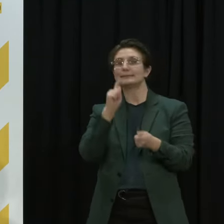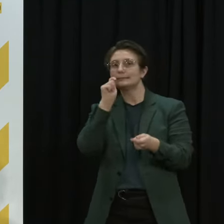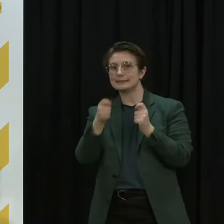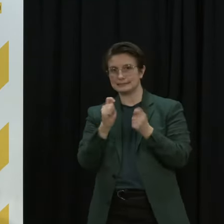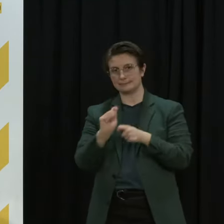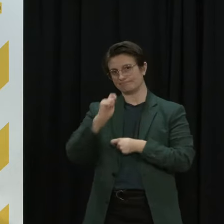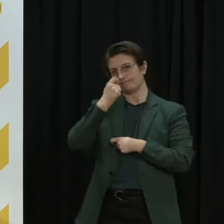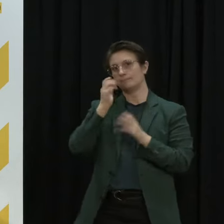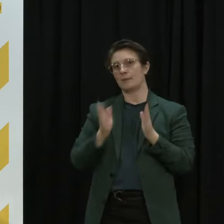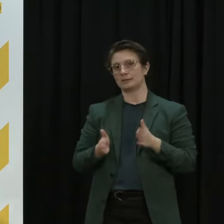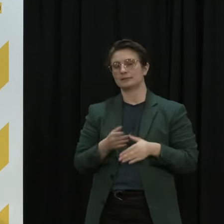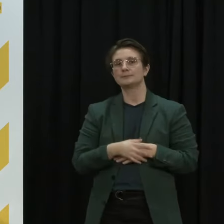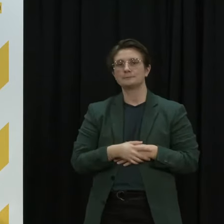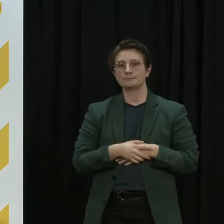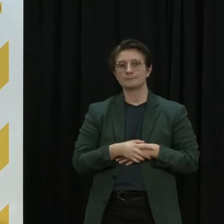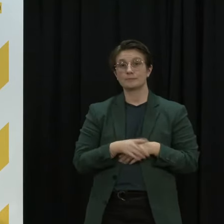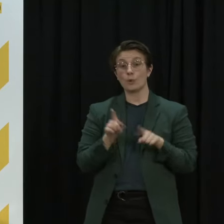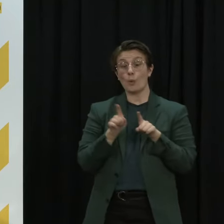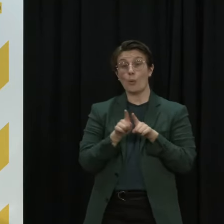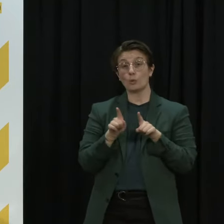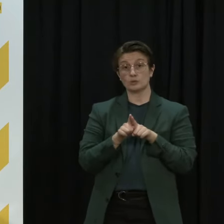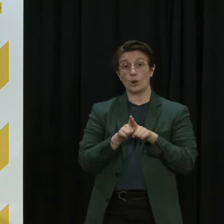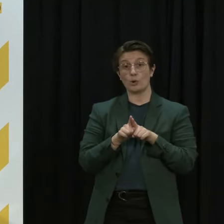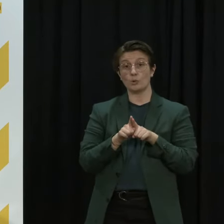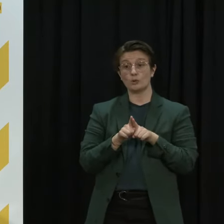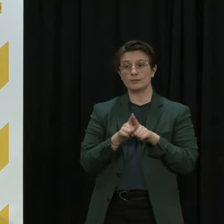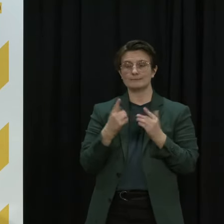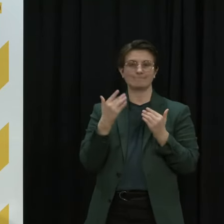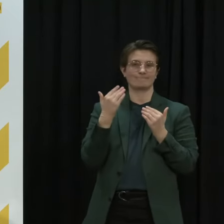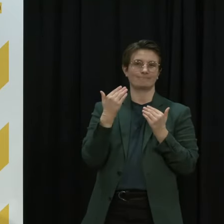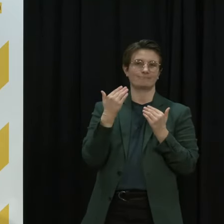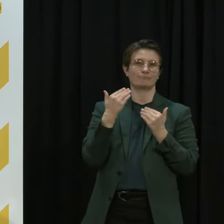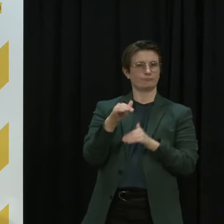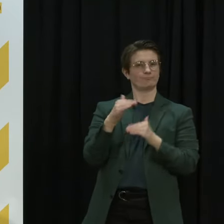permitted reasons and most of